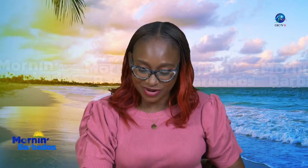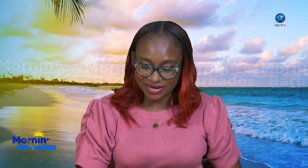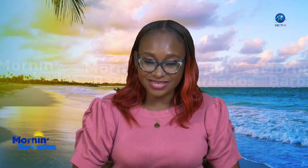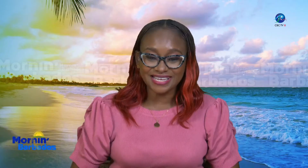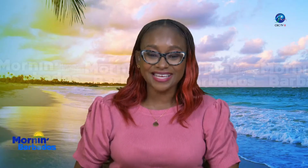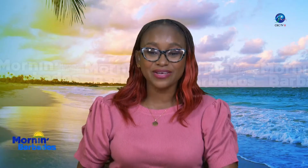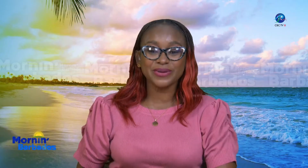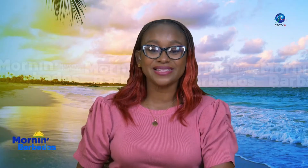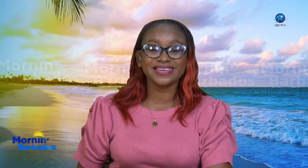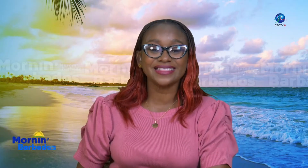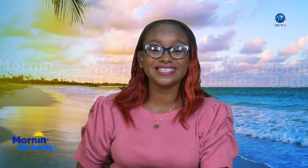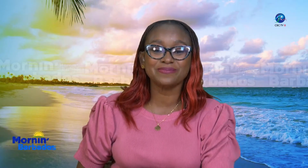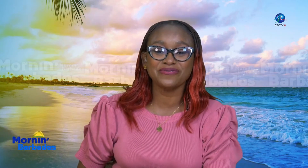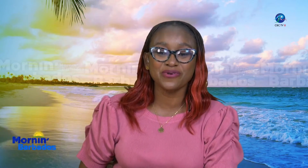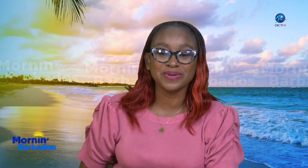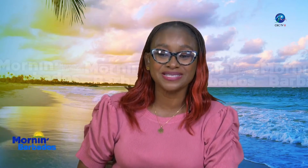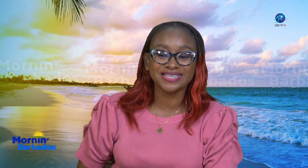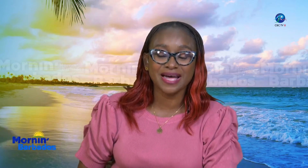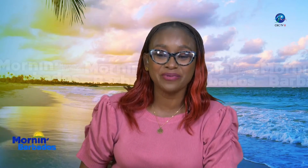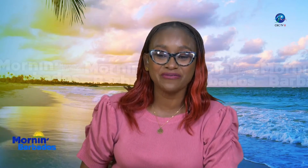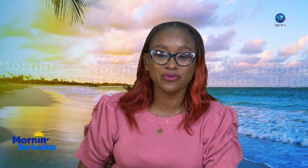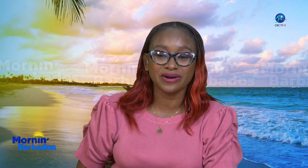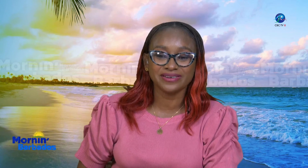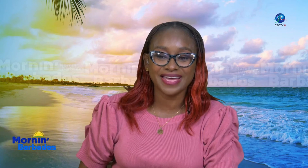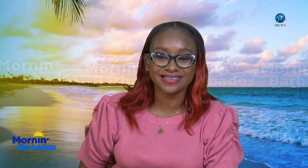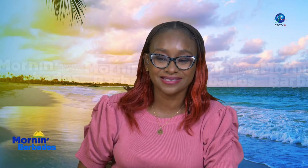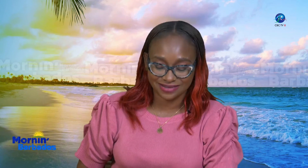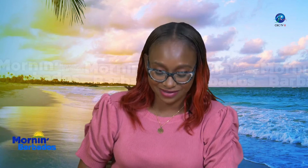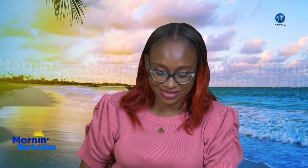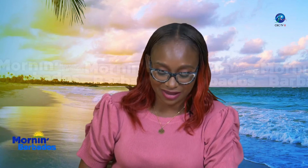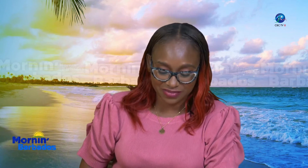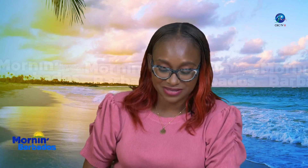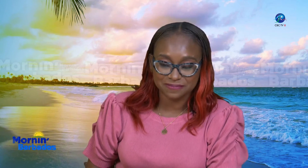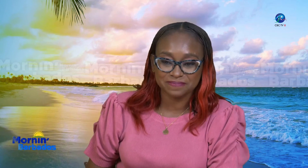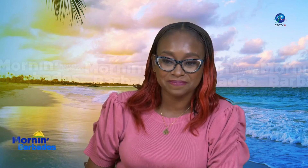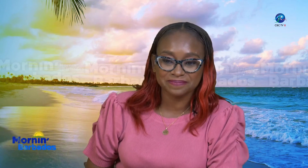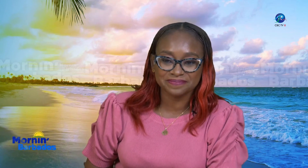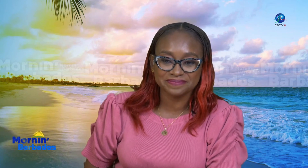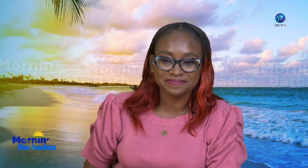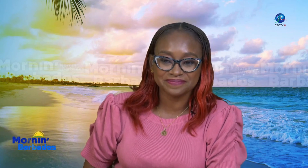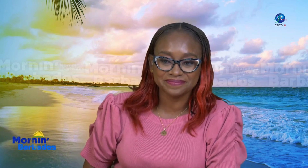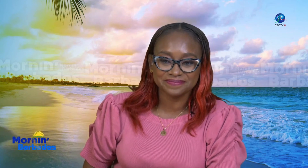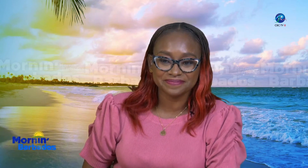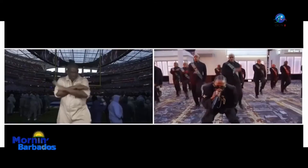we're going to take a quick look at this performance now before our next segment